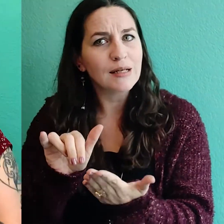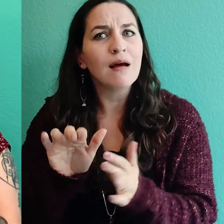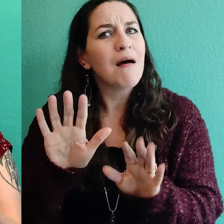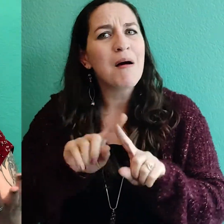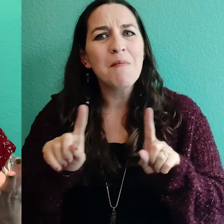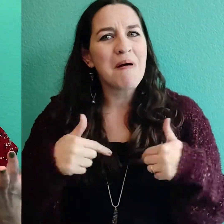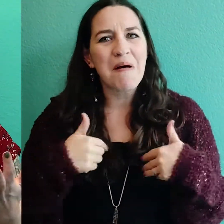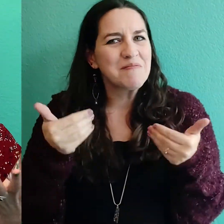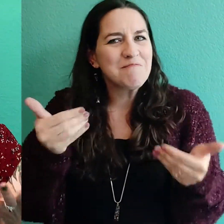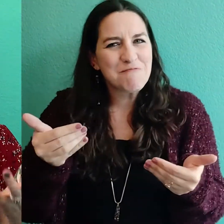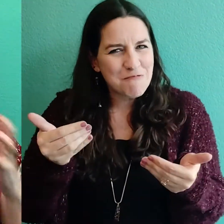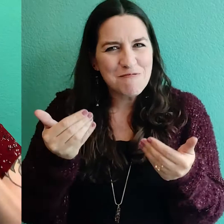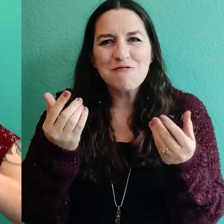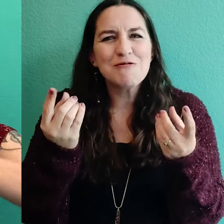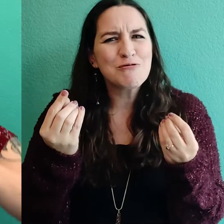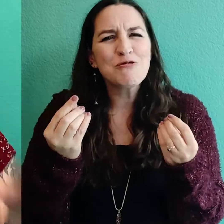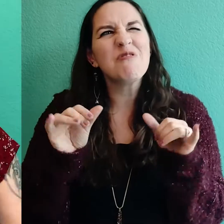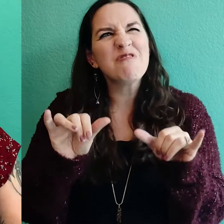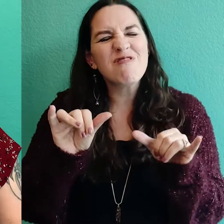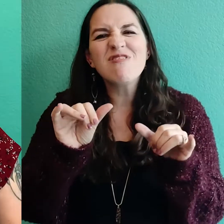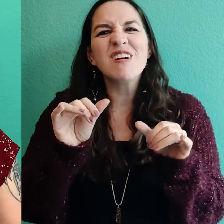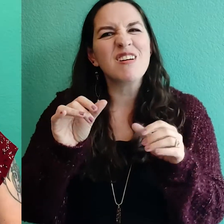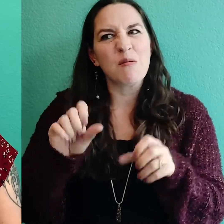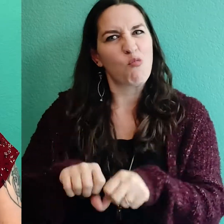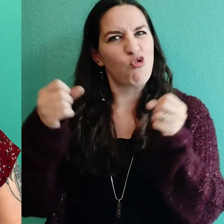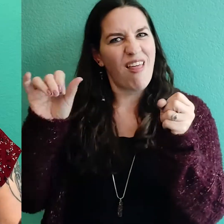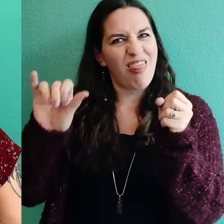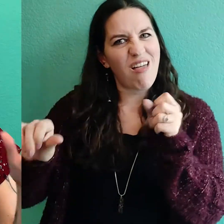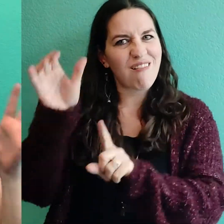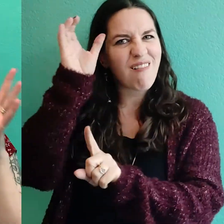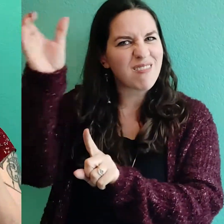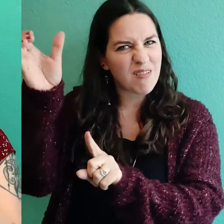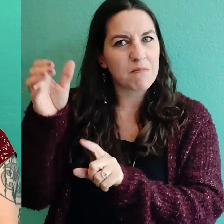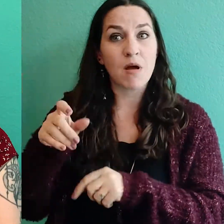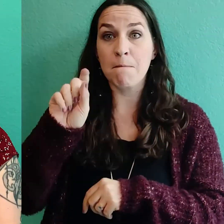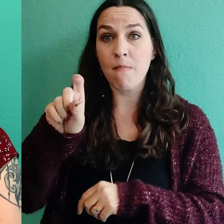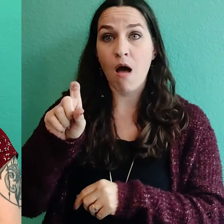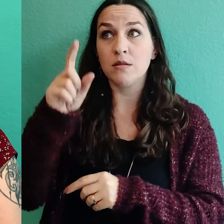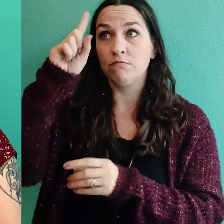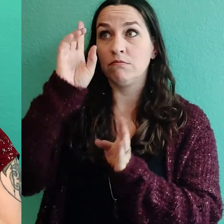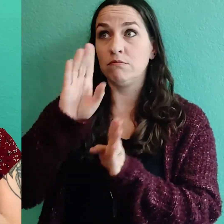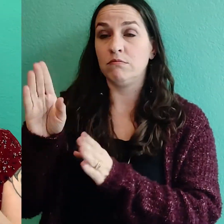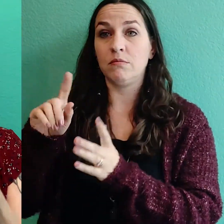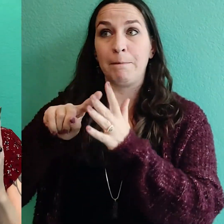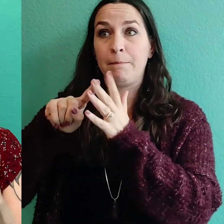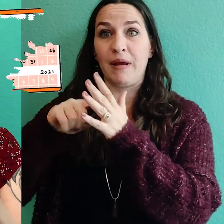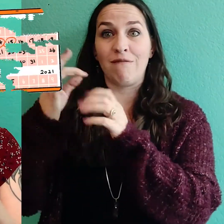So that's what I want to do first, is I want to break this idea of a journal being a linear...